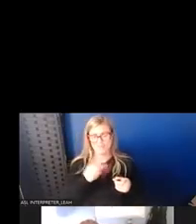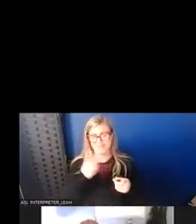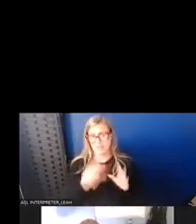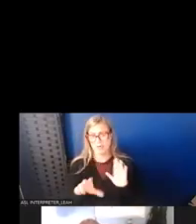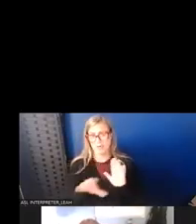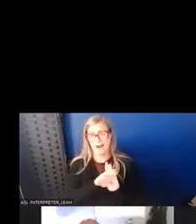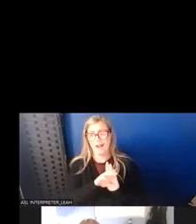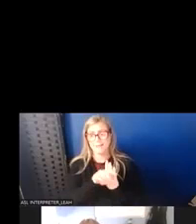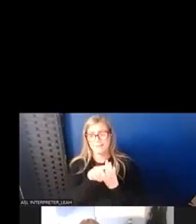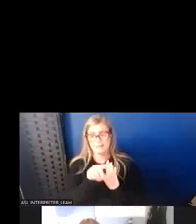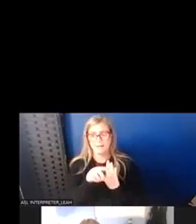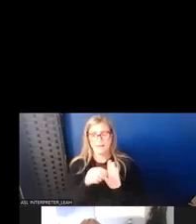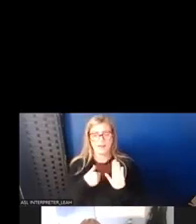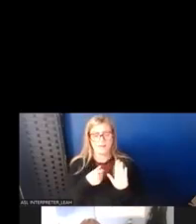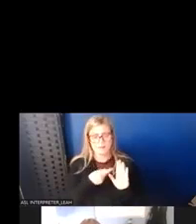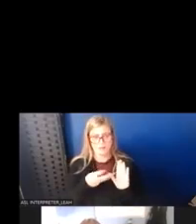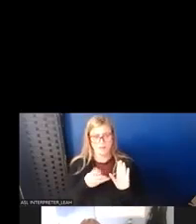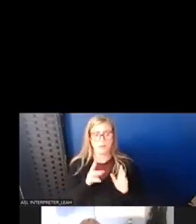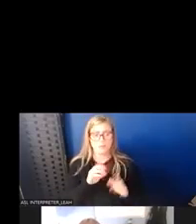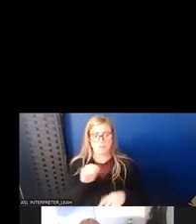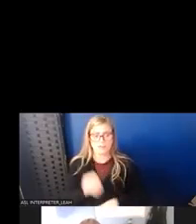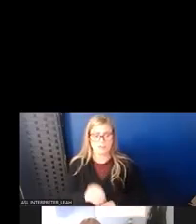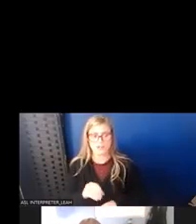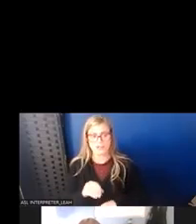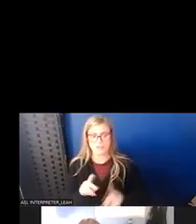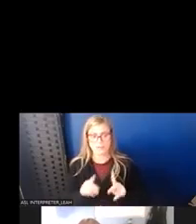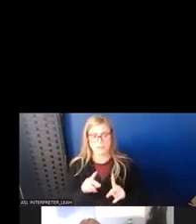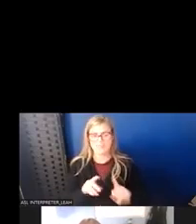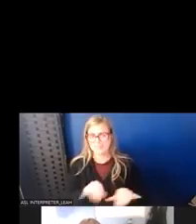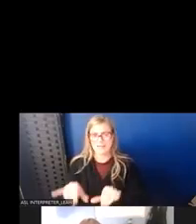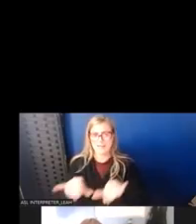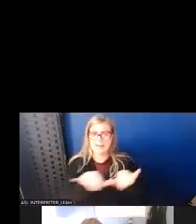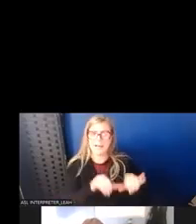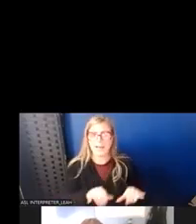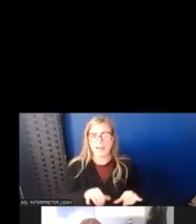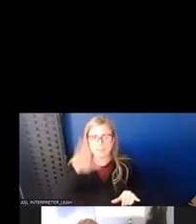a fewer percentage of people of the same gender, we are going to have higher novelty.